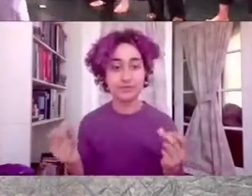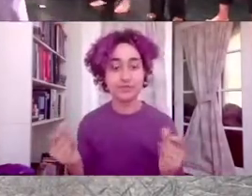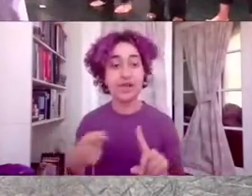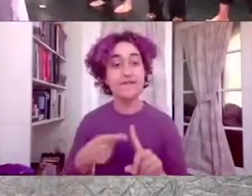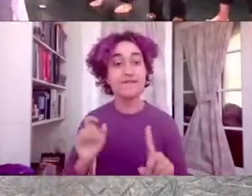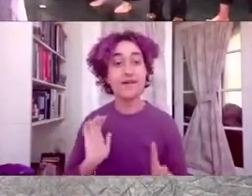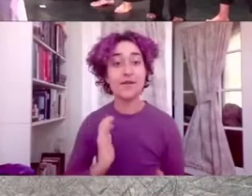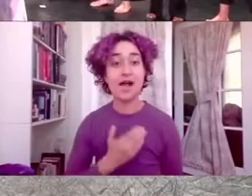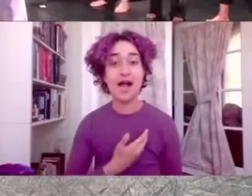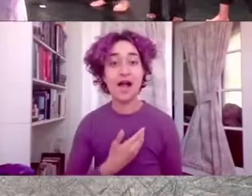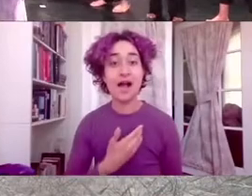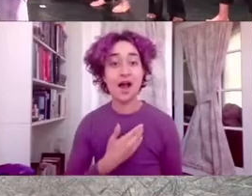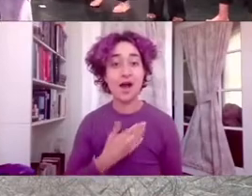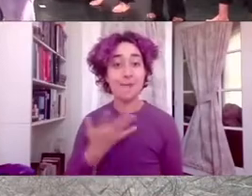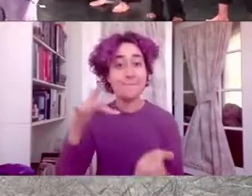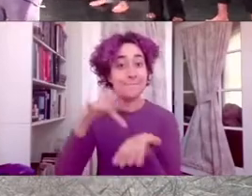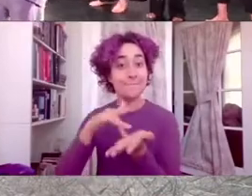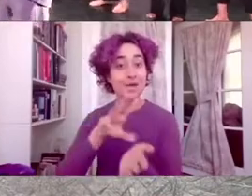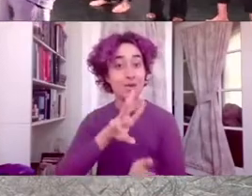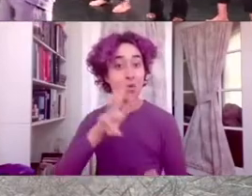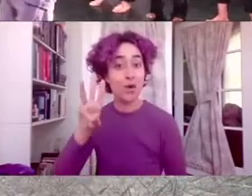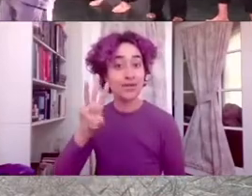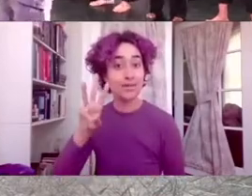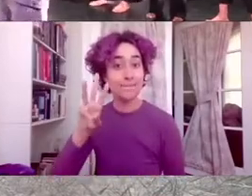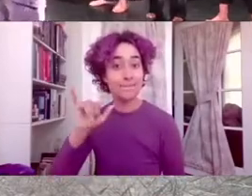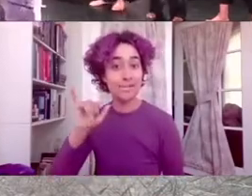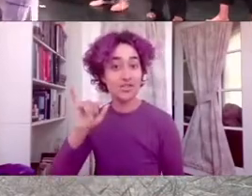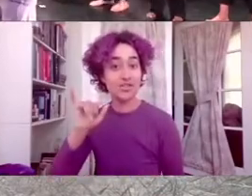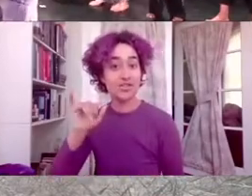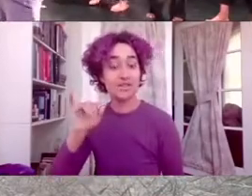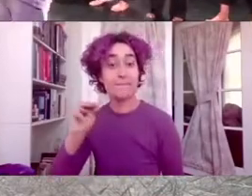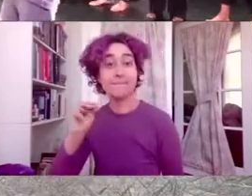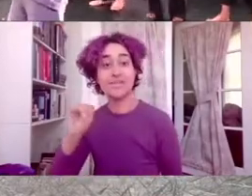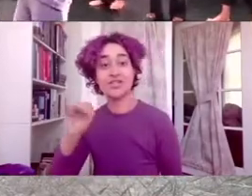From our upper Midwest, Michigan and Minnesota.